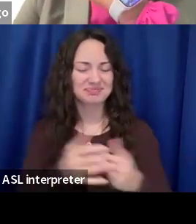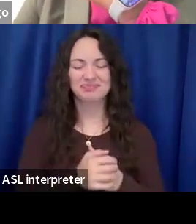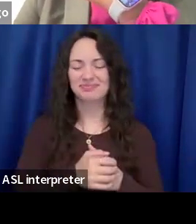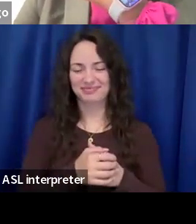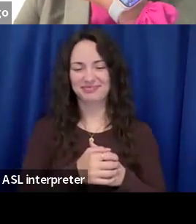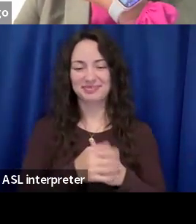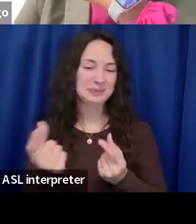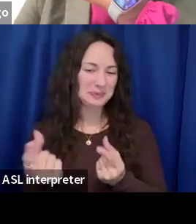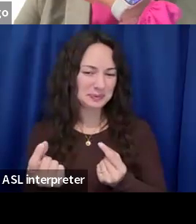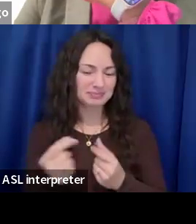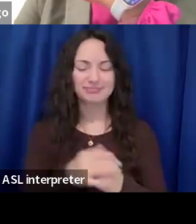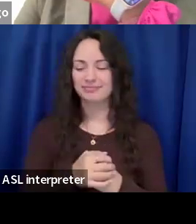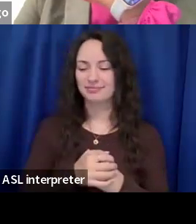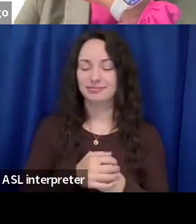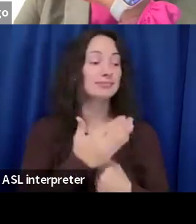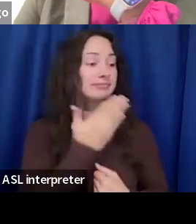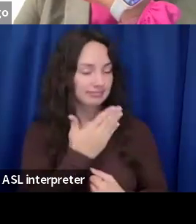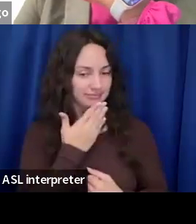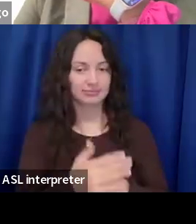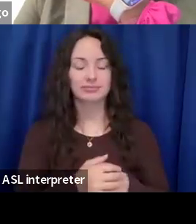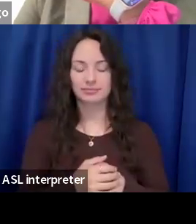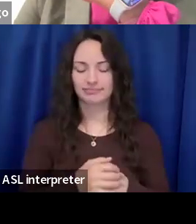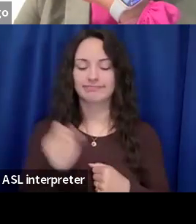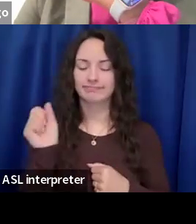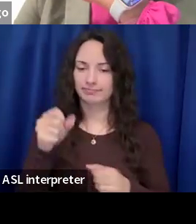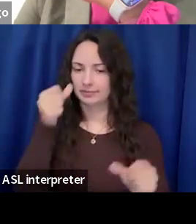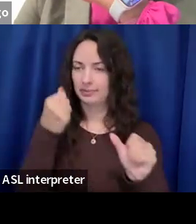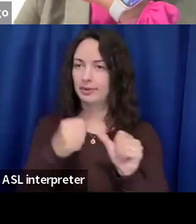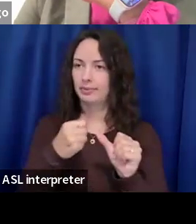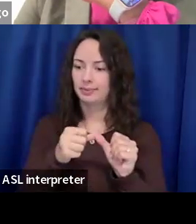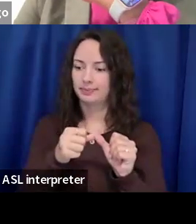Thank you. I remember when we